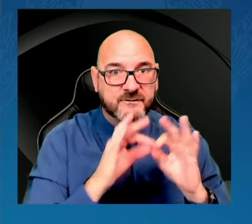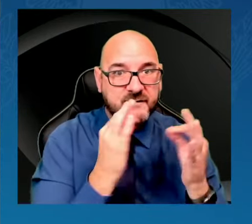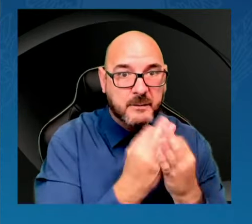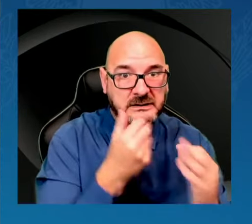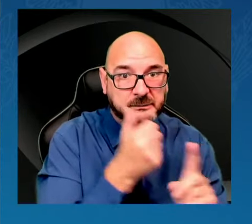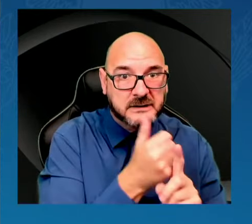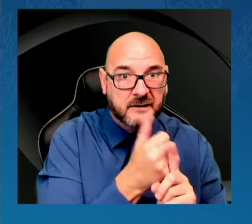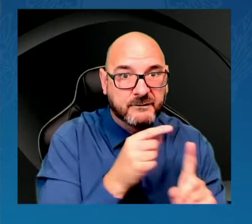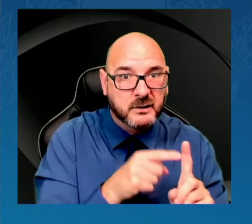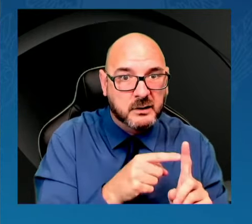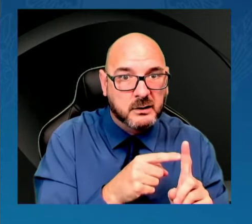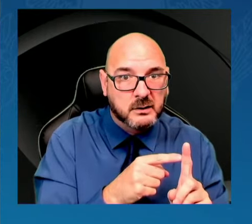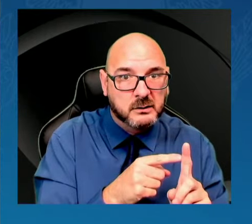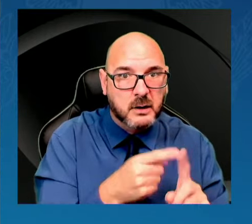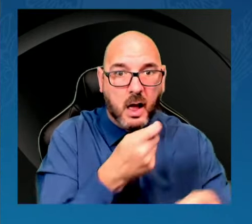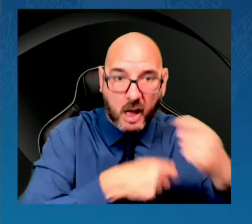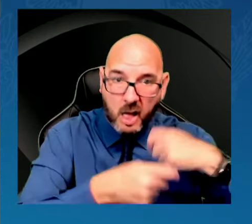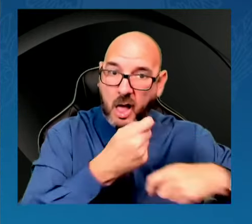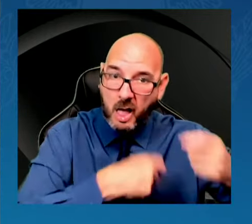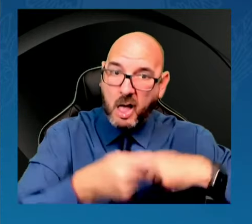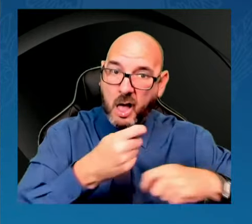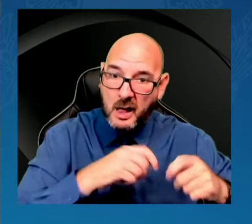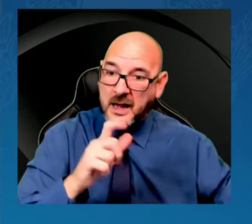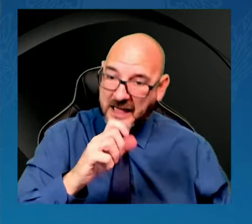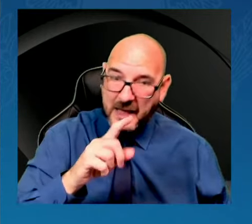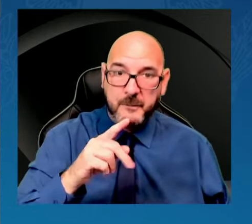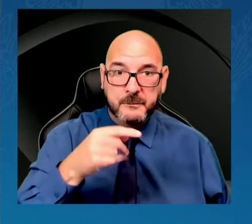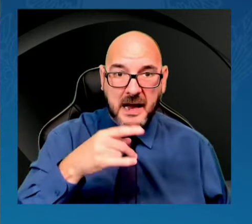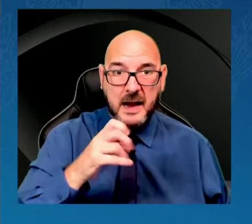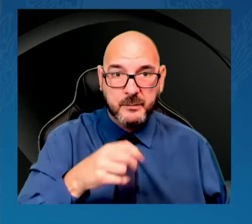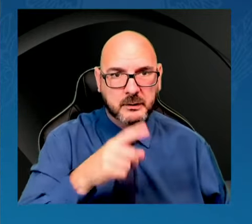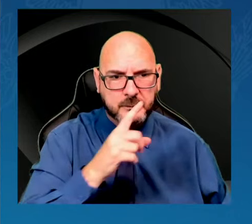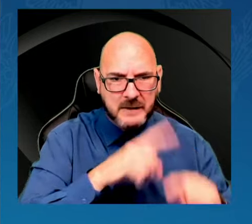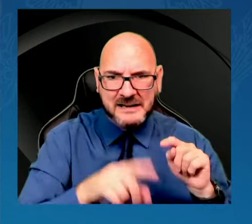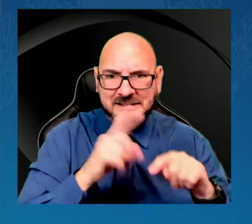So, keeping in mind what we have been doing in the last two years